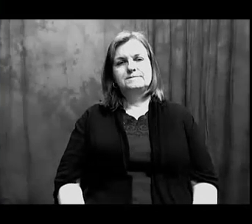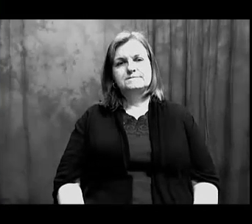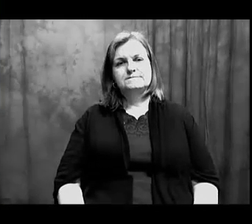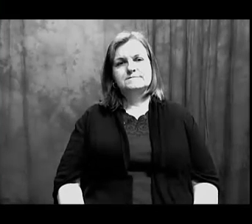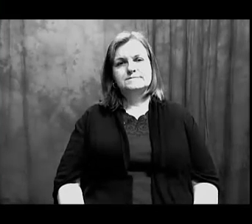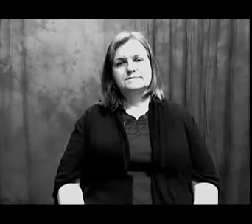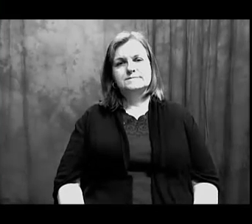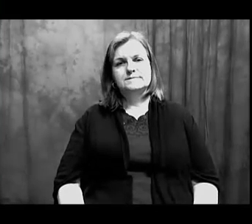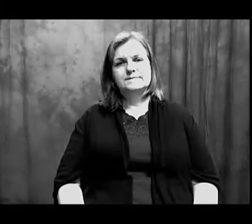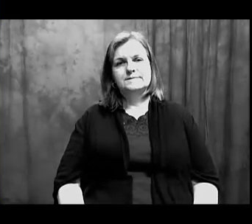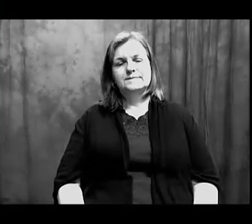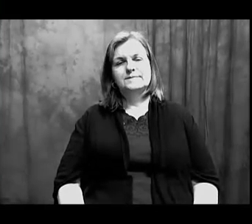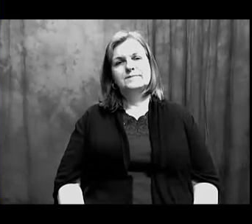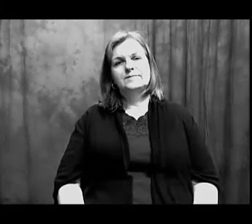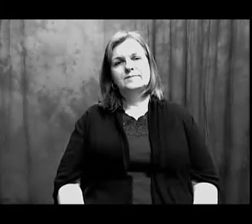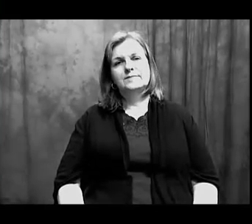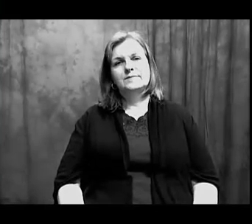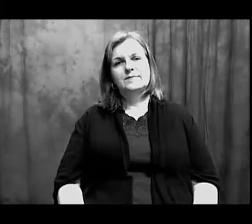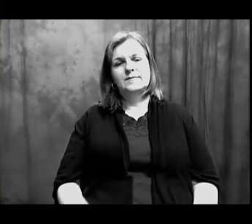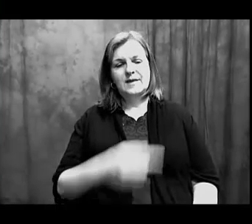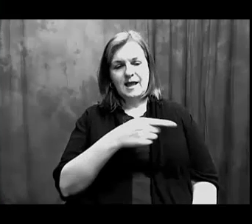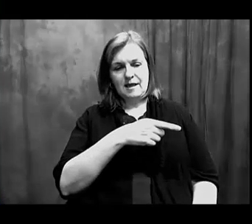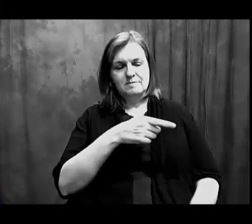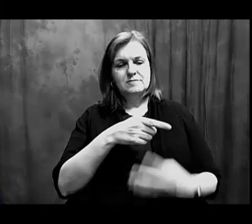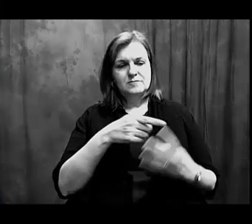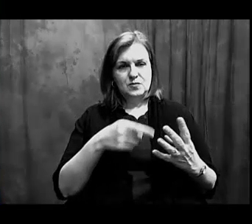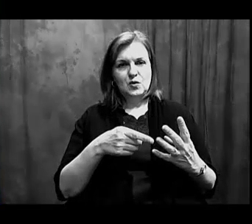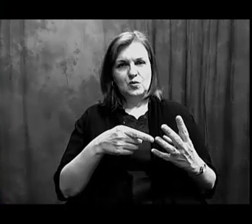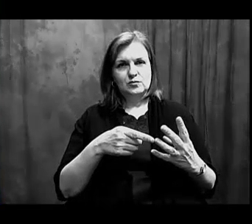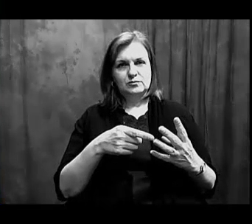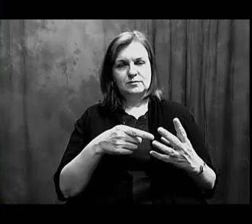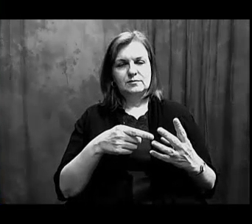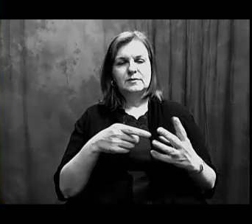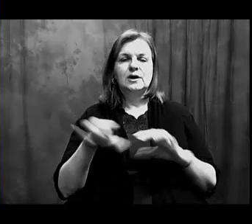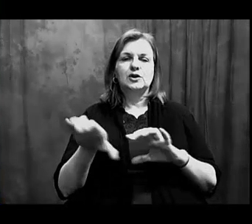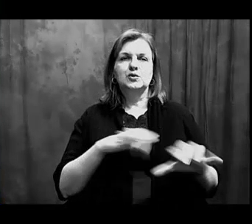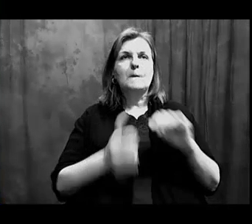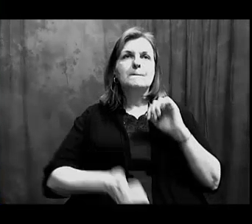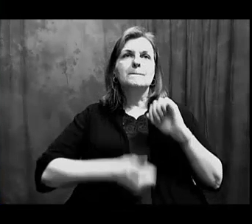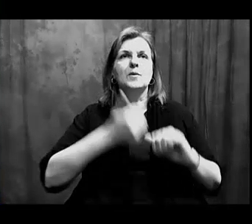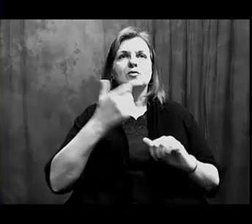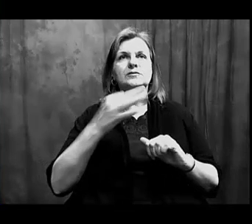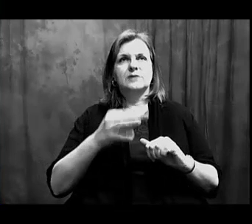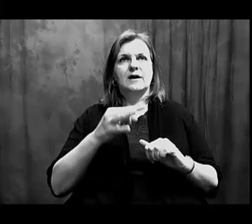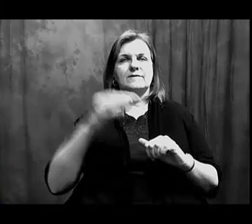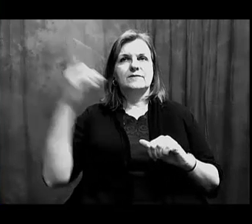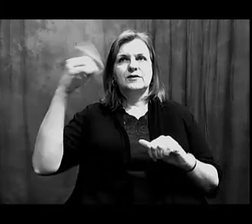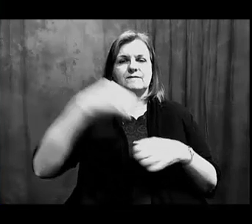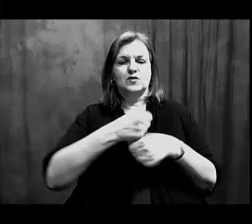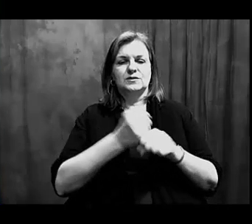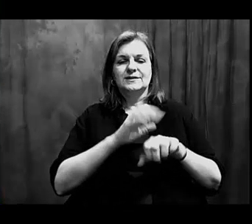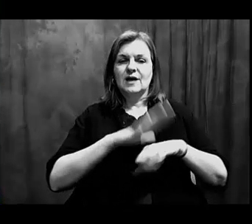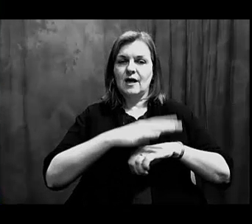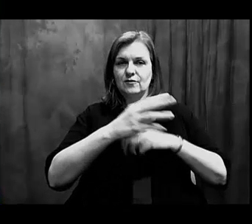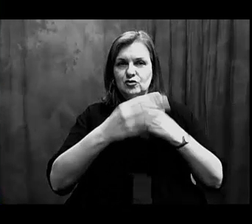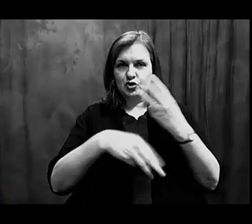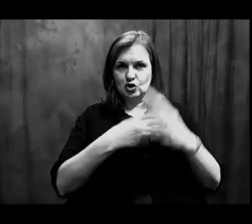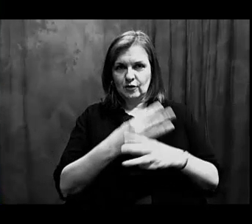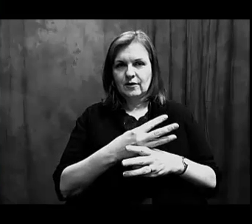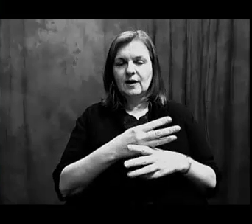and we look at them as performing much of the Earth's photosynthesis and also supply the base of the food web